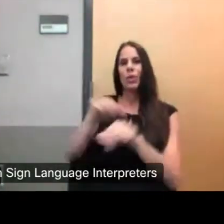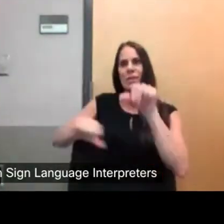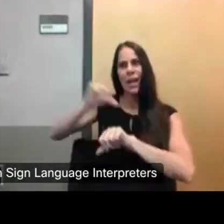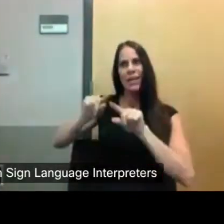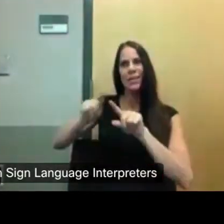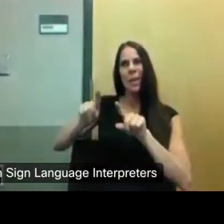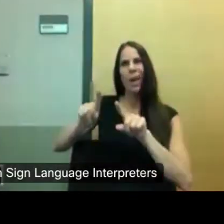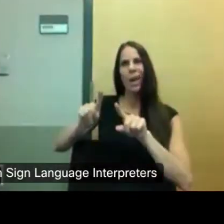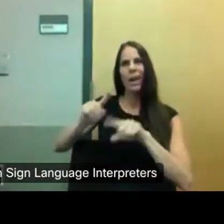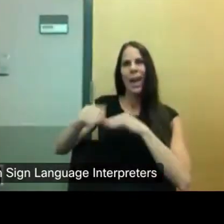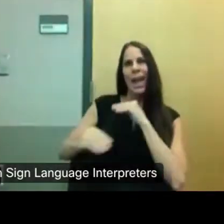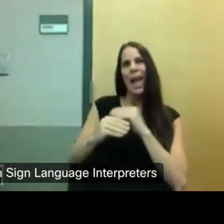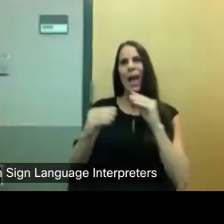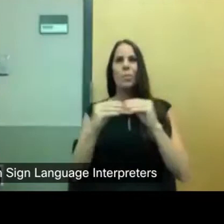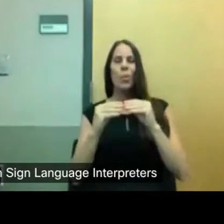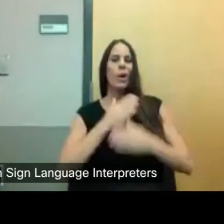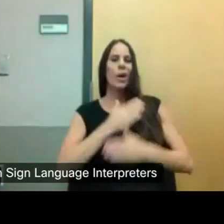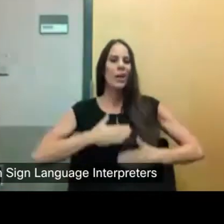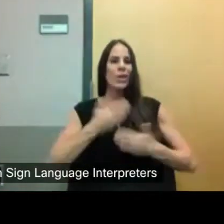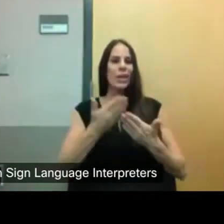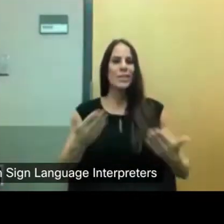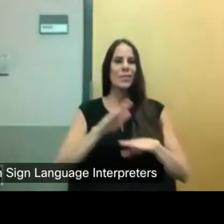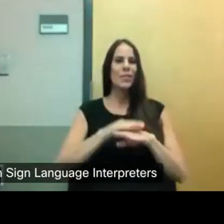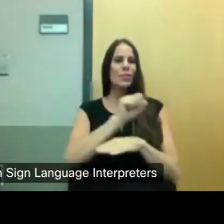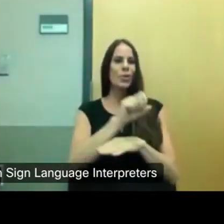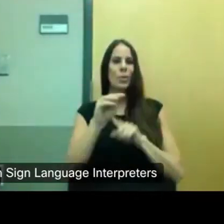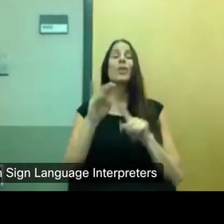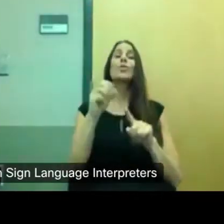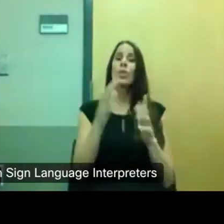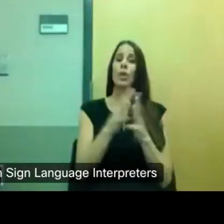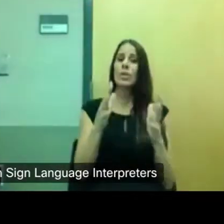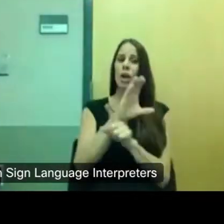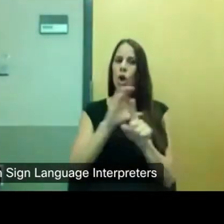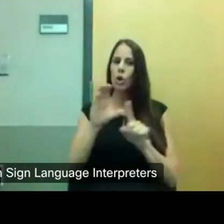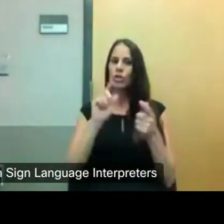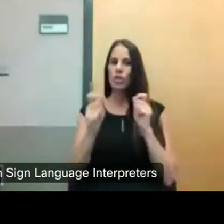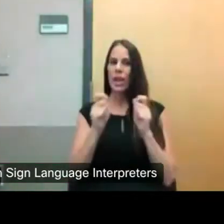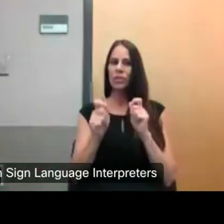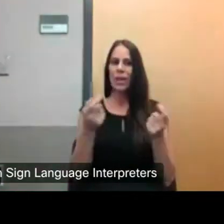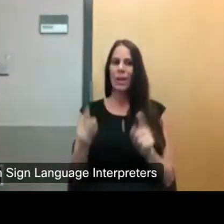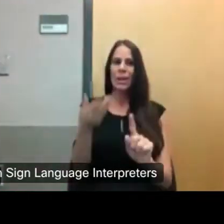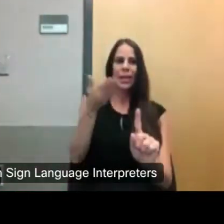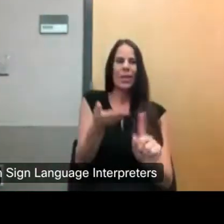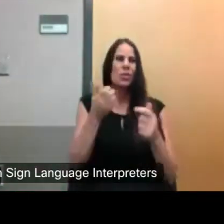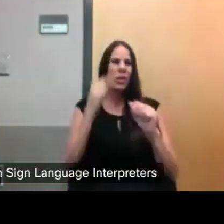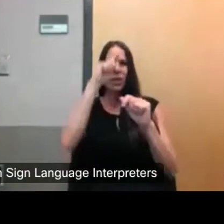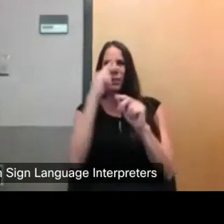somewhat entertaining stuff on social media. And so there was a lot of culture change, going on there and and trying to figure out. Exactly.